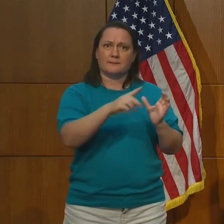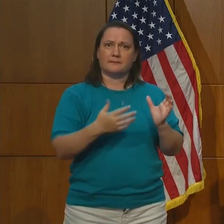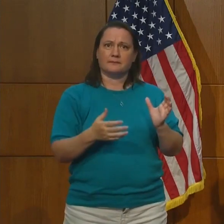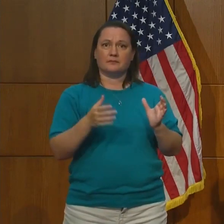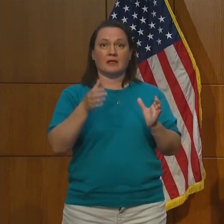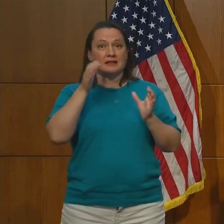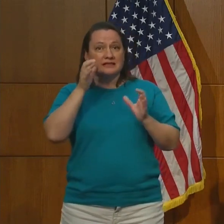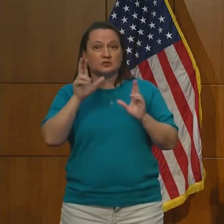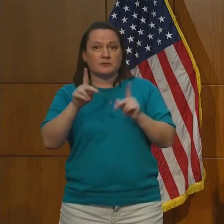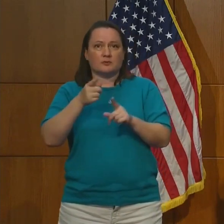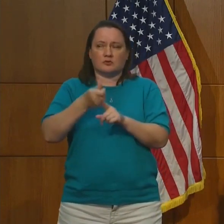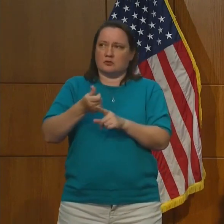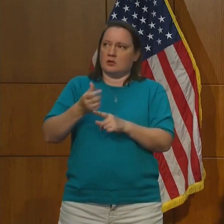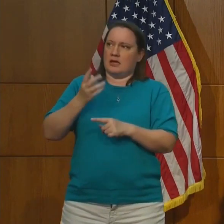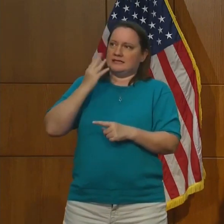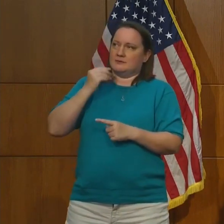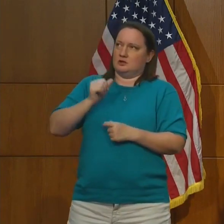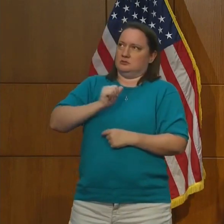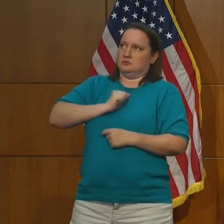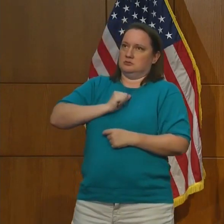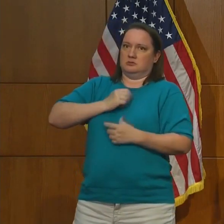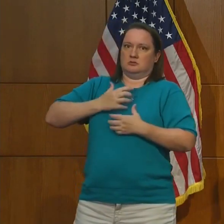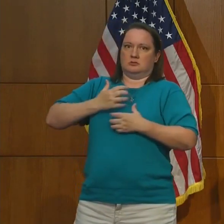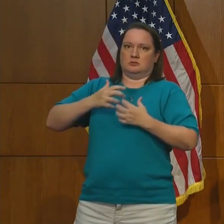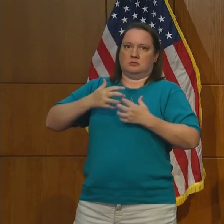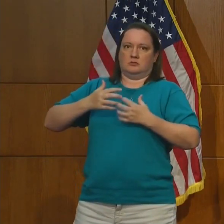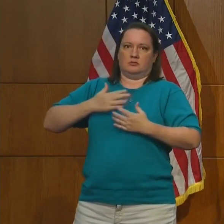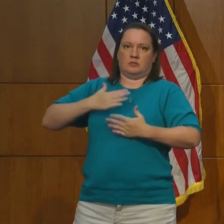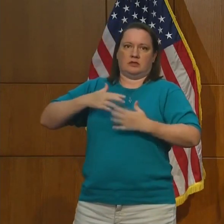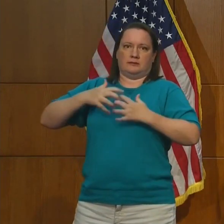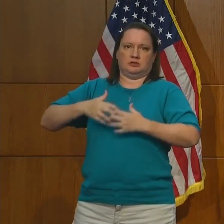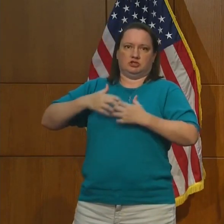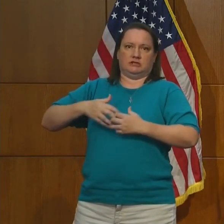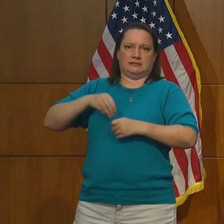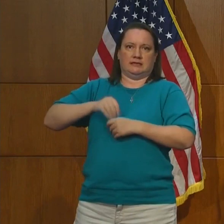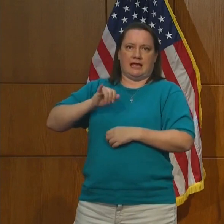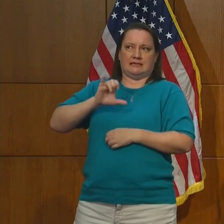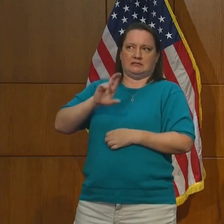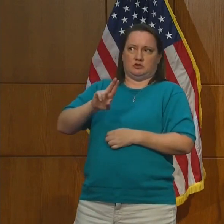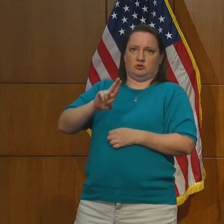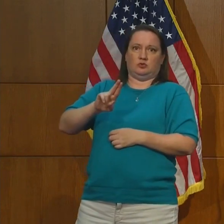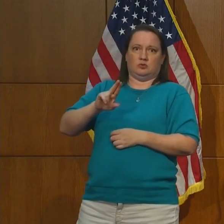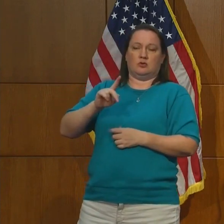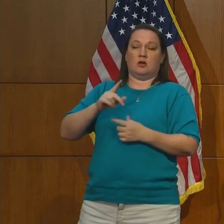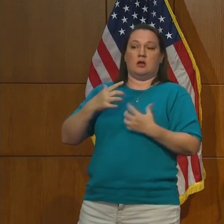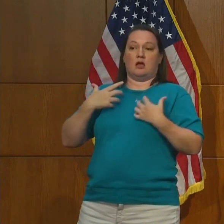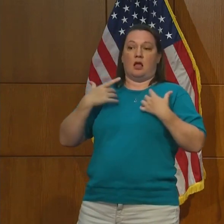WE DO AND SO IT IF THERE ARE. TO AT. THE SO. PROBLEM THIS.